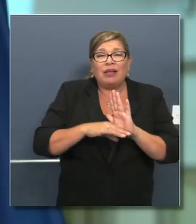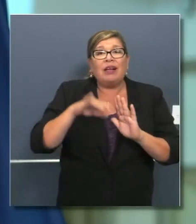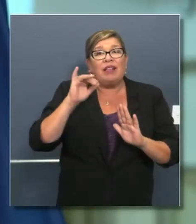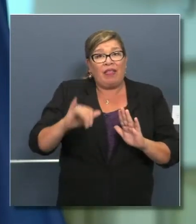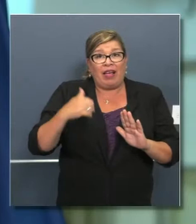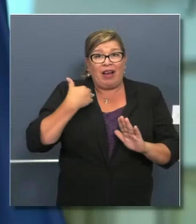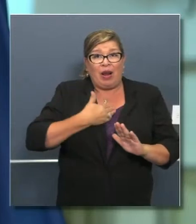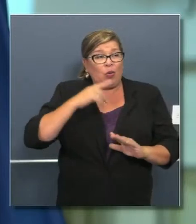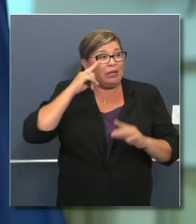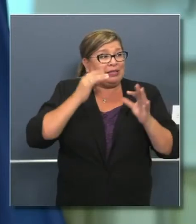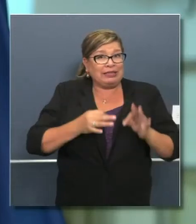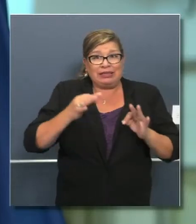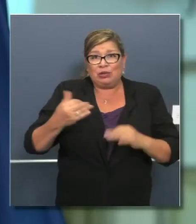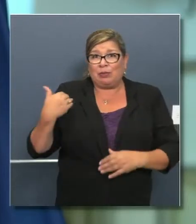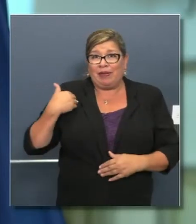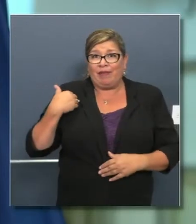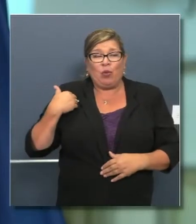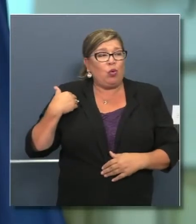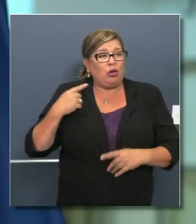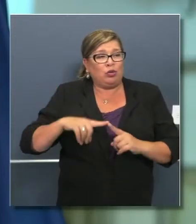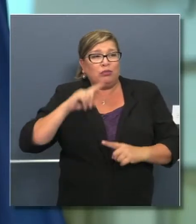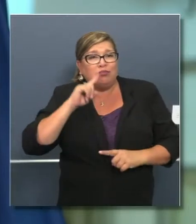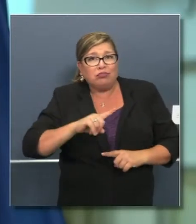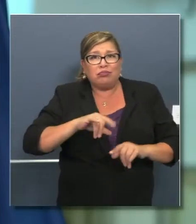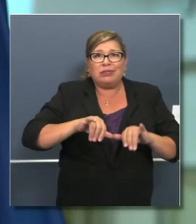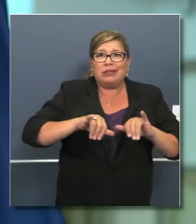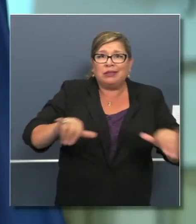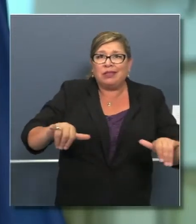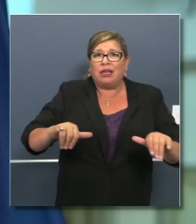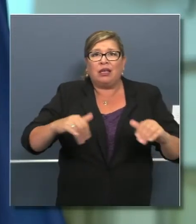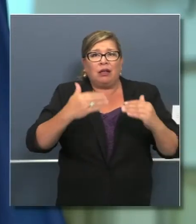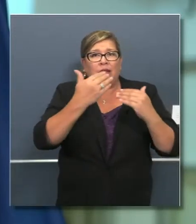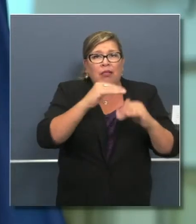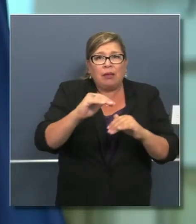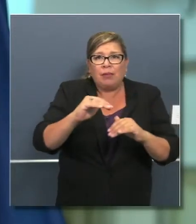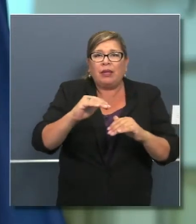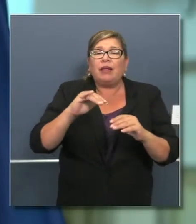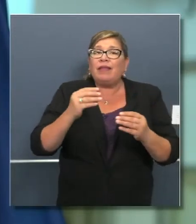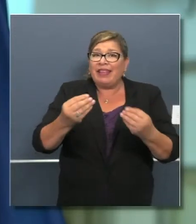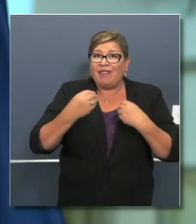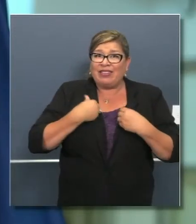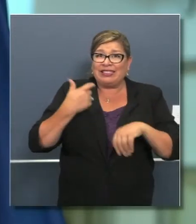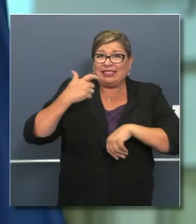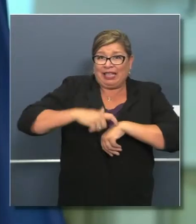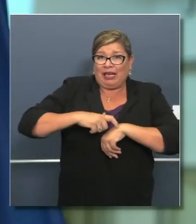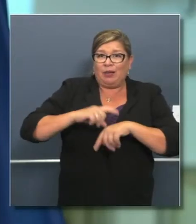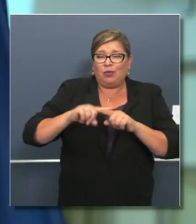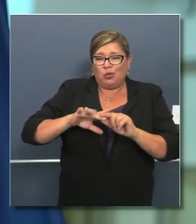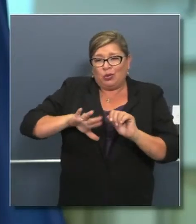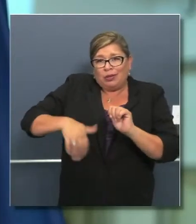time to build out our infrastructure and we have done just that that's why today we're at roughly